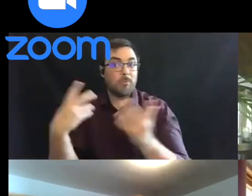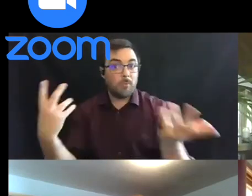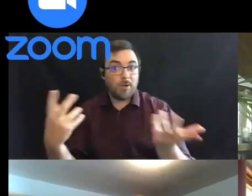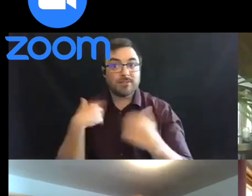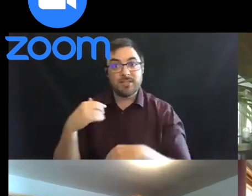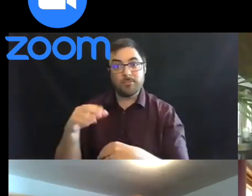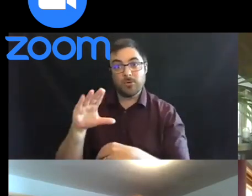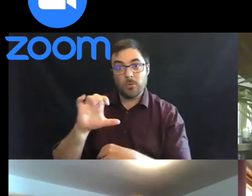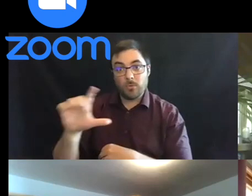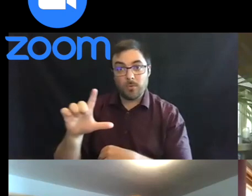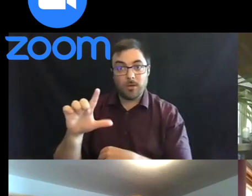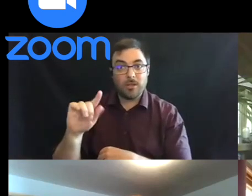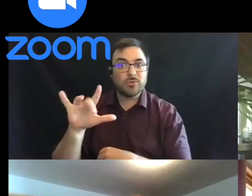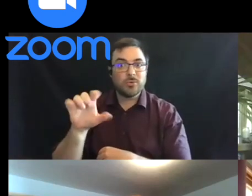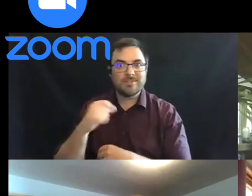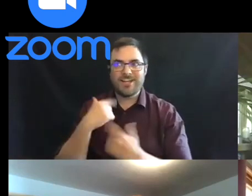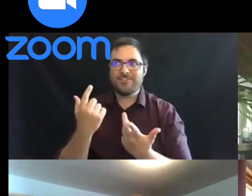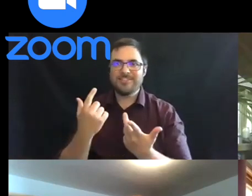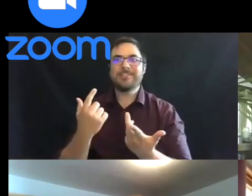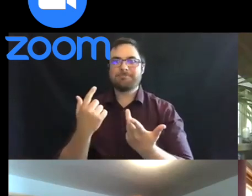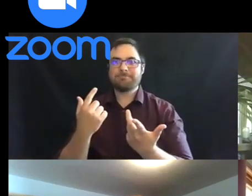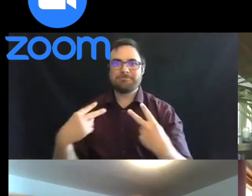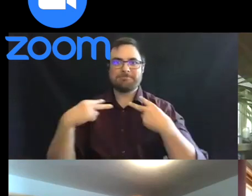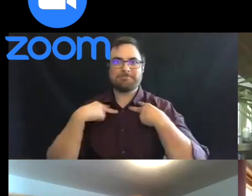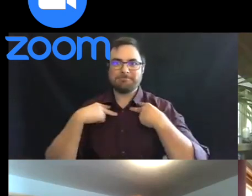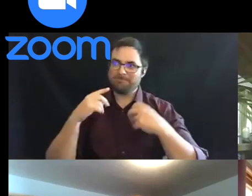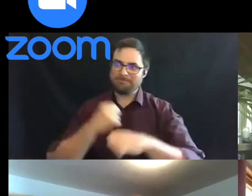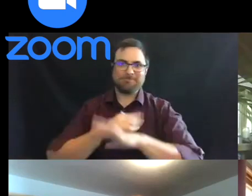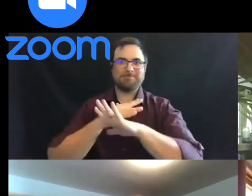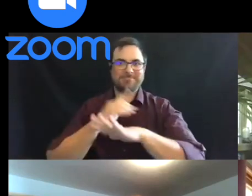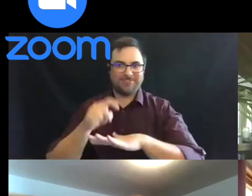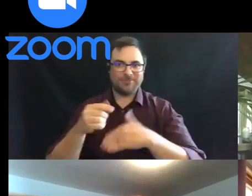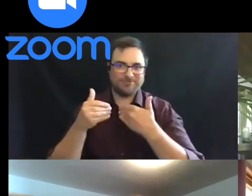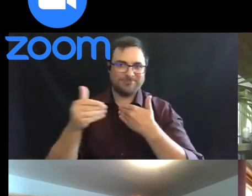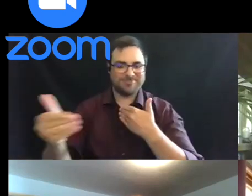out of being forced to find them and learn them through COVID, just like all of our professional